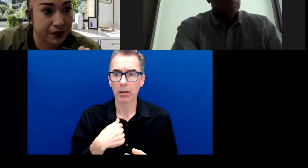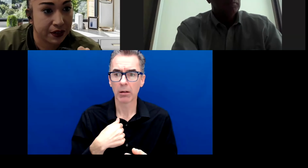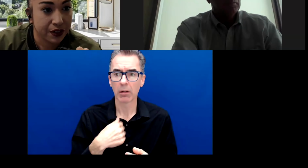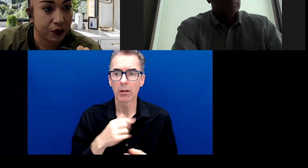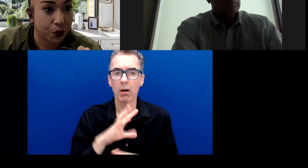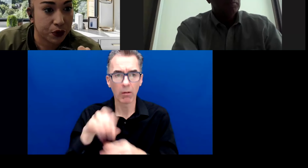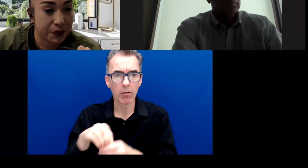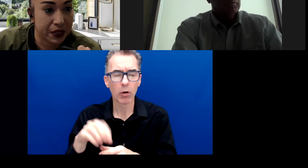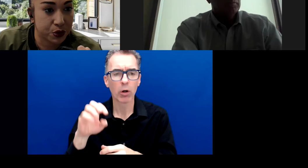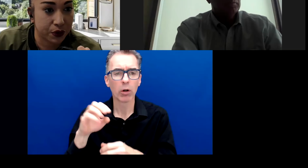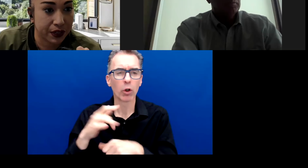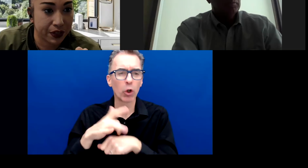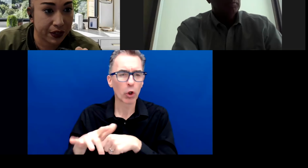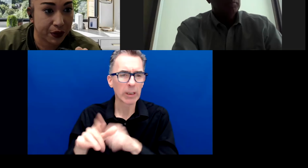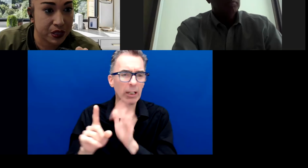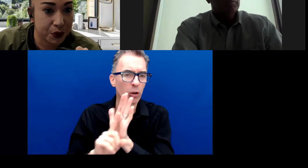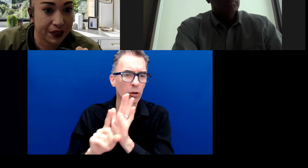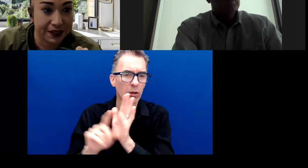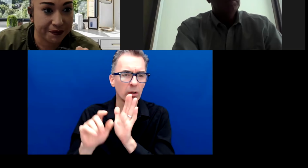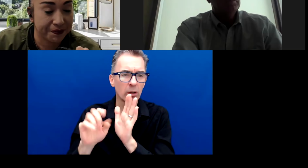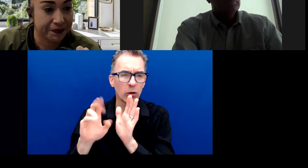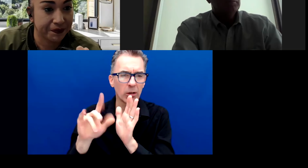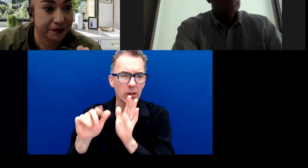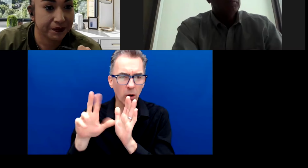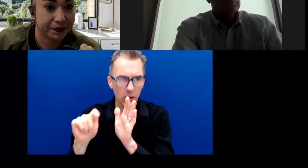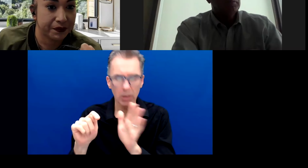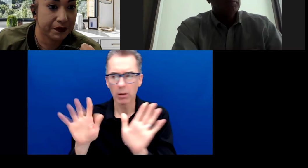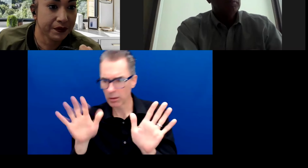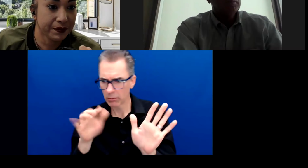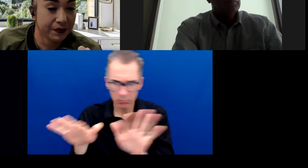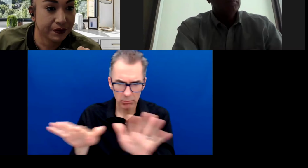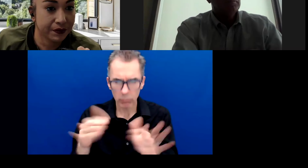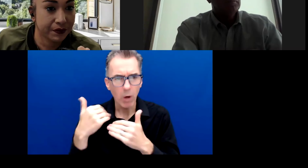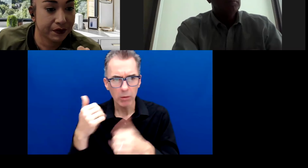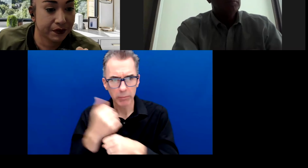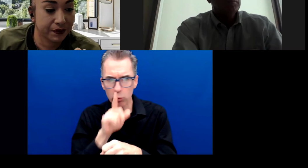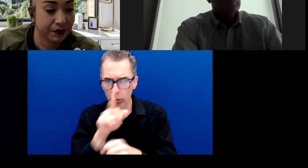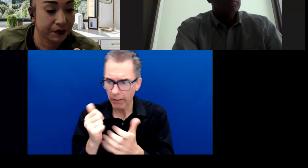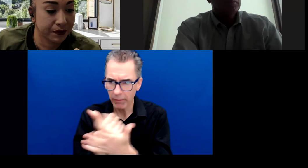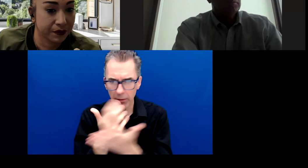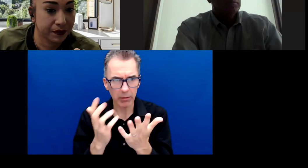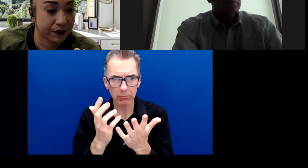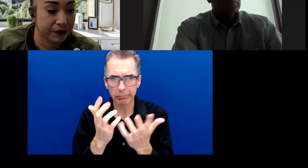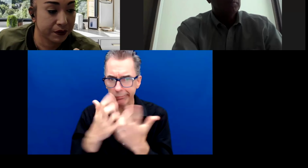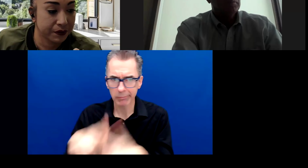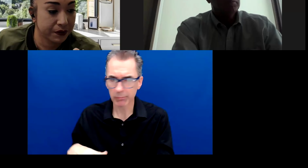and of course, making sure that everything runs smoothly. Okay, so Ashley is going to be helping me with this presentation